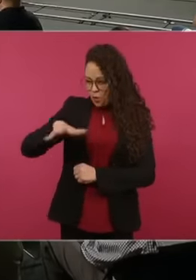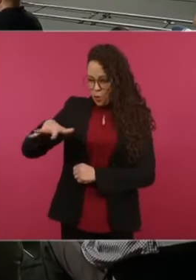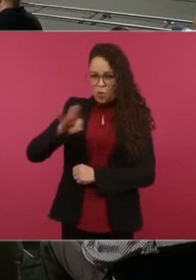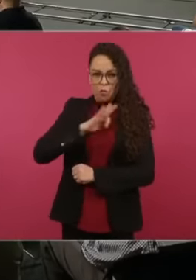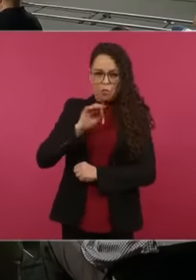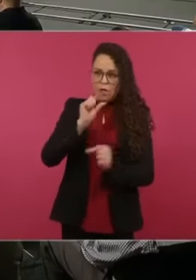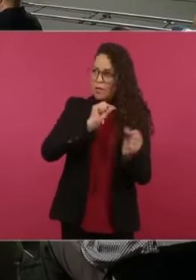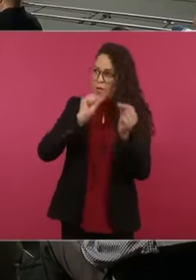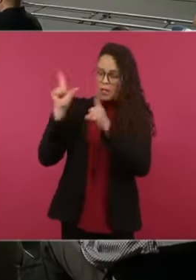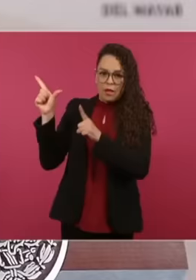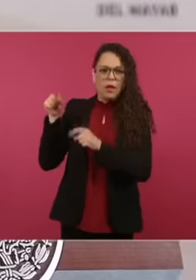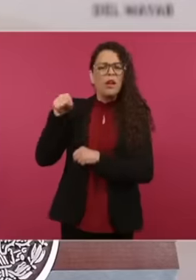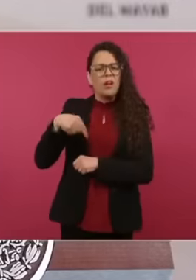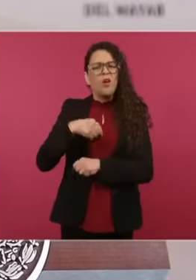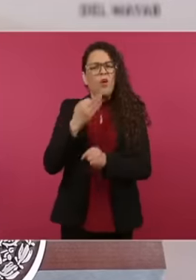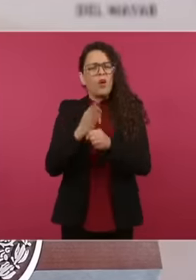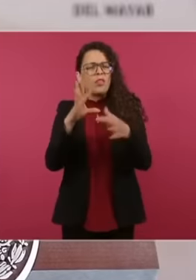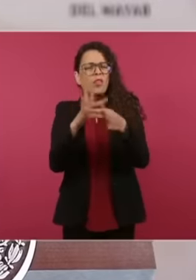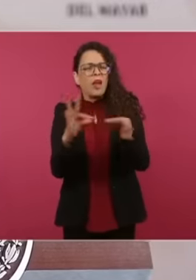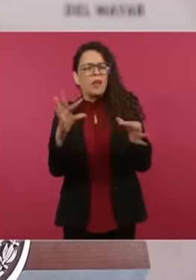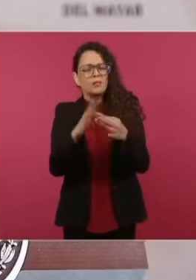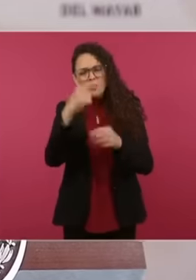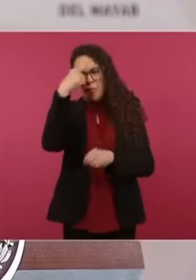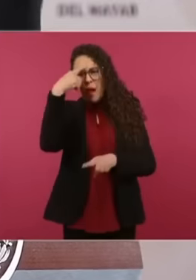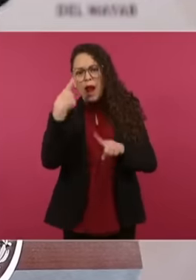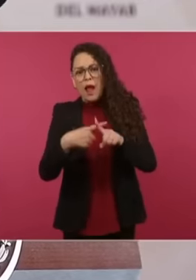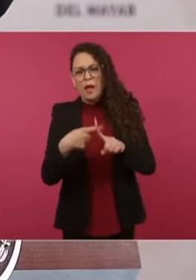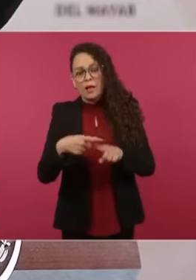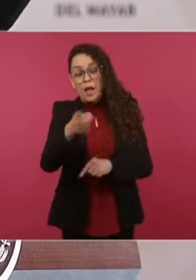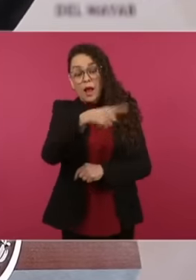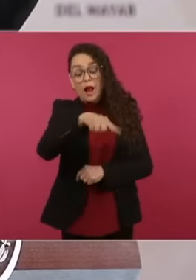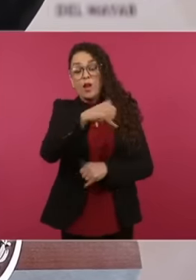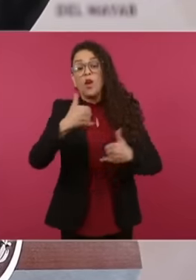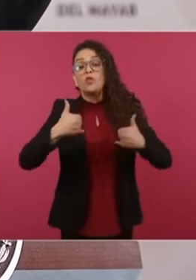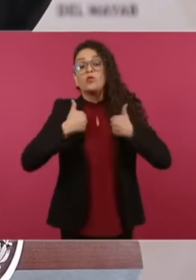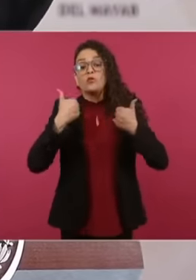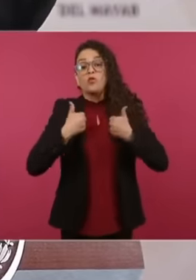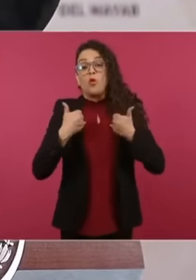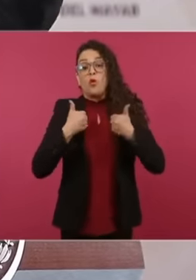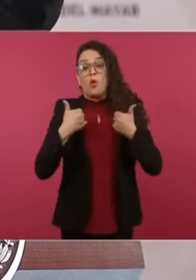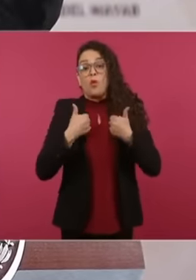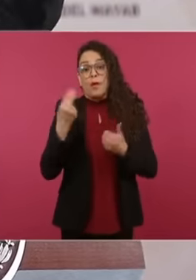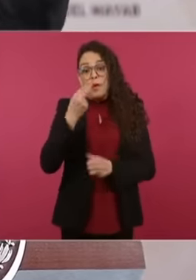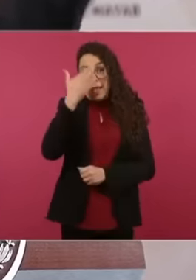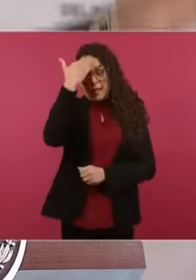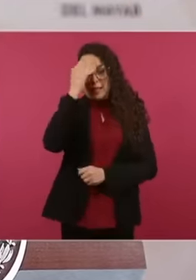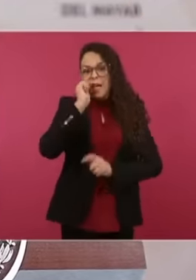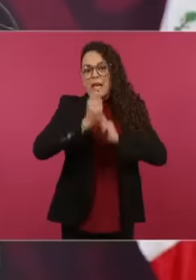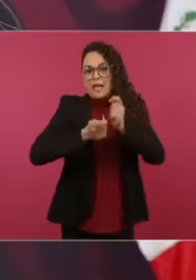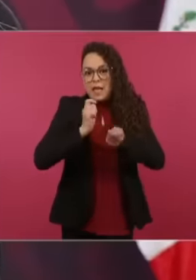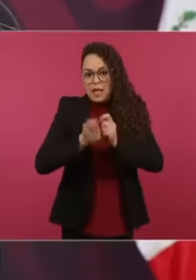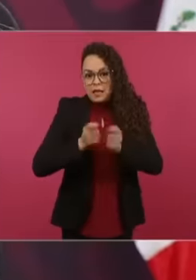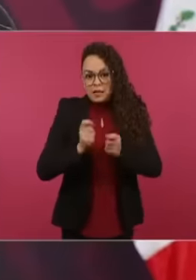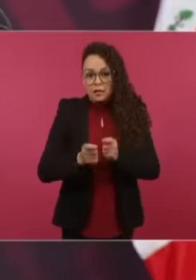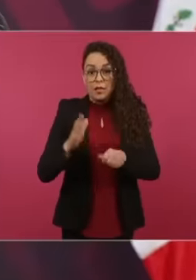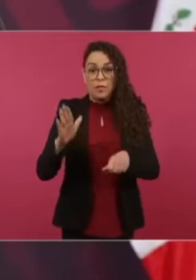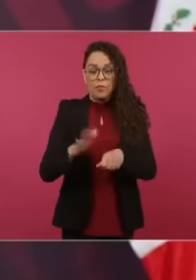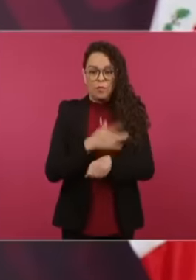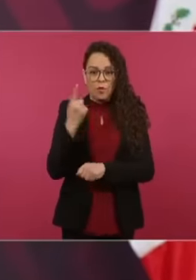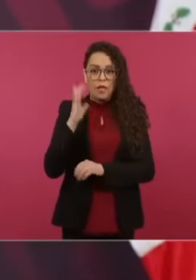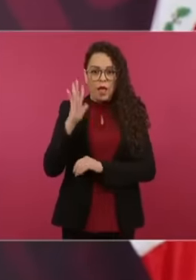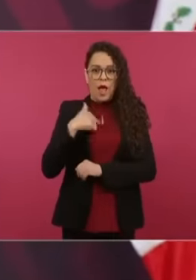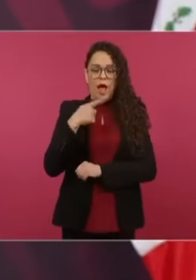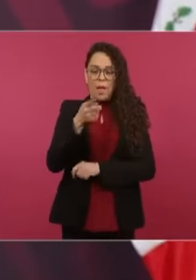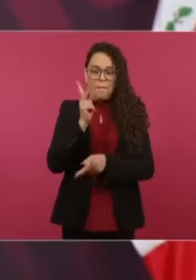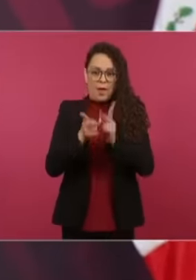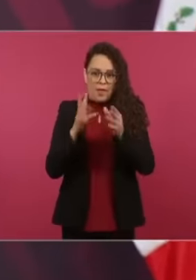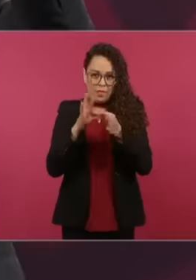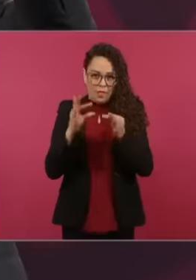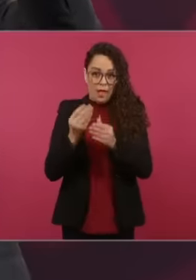the young people because we already talked about that we They invaded in '47, they invaded us in